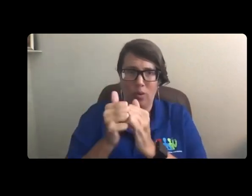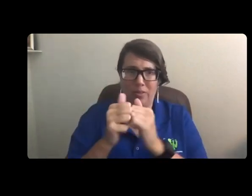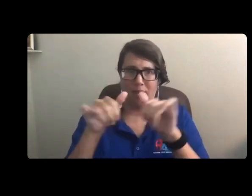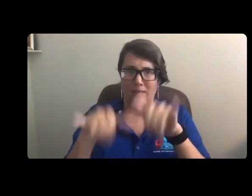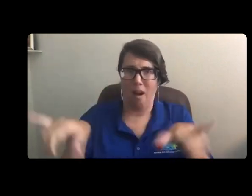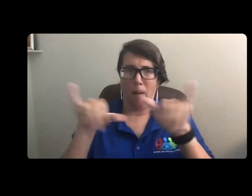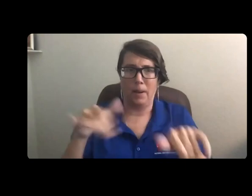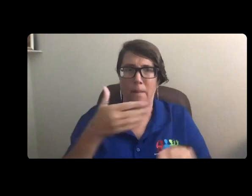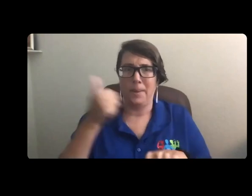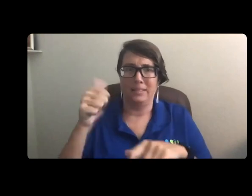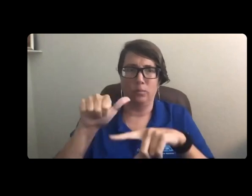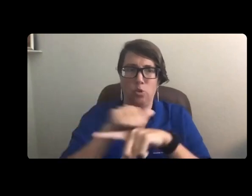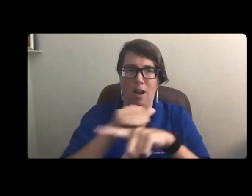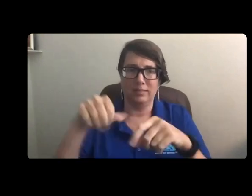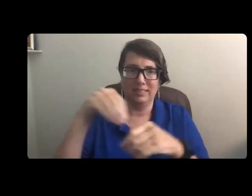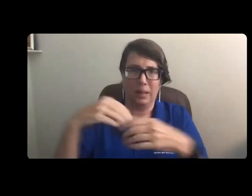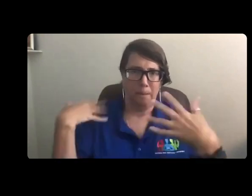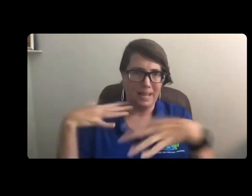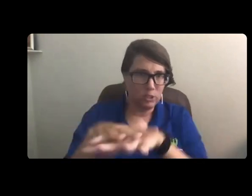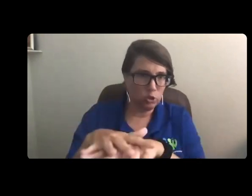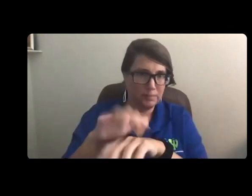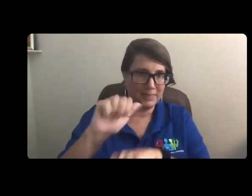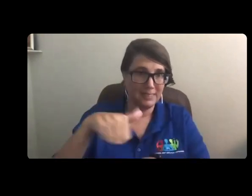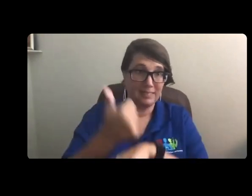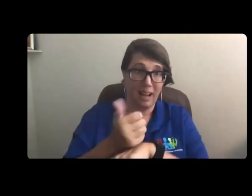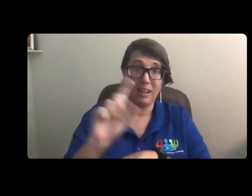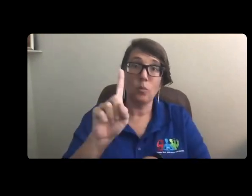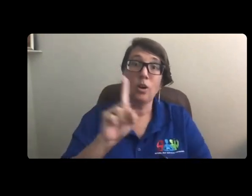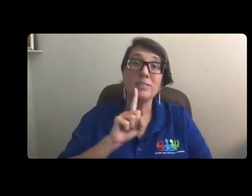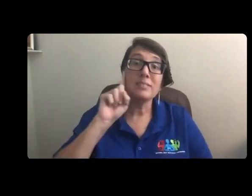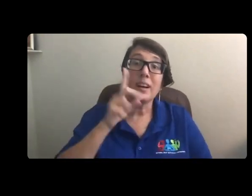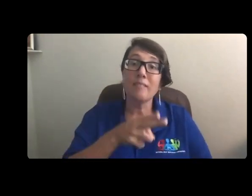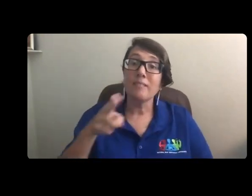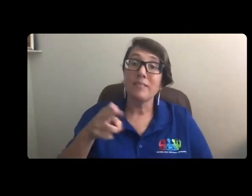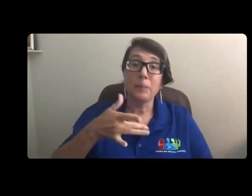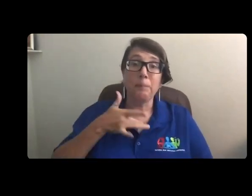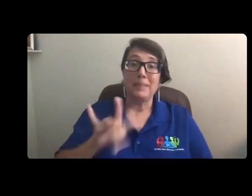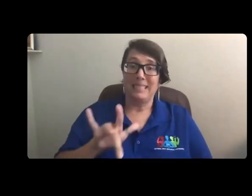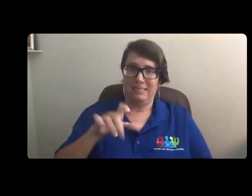that seems to contradict what the common best practice is in the field were deaf and hard-of-hearing